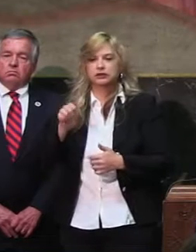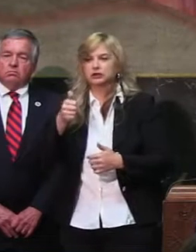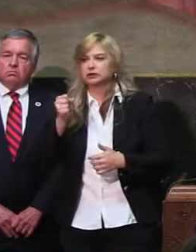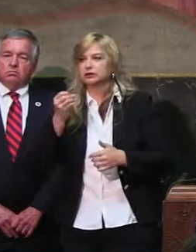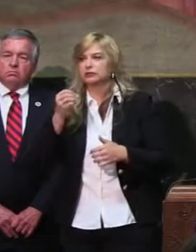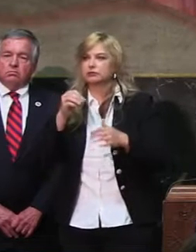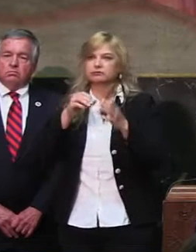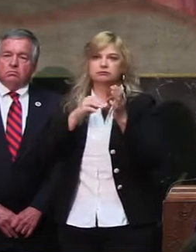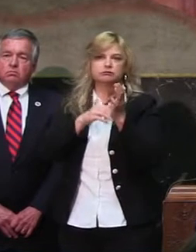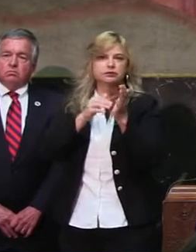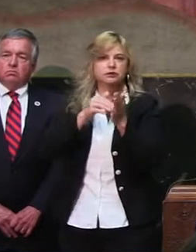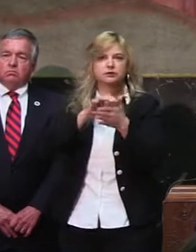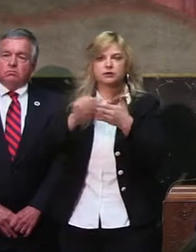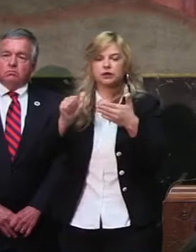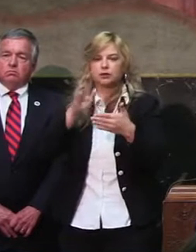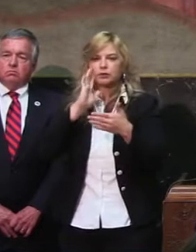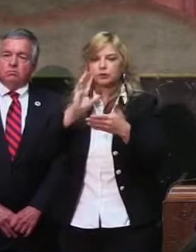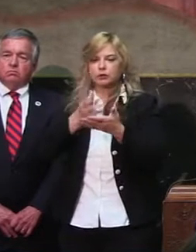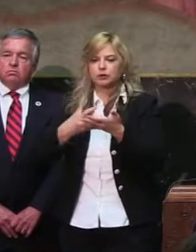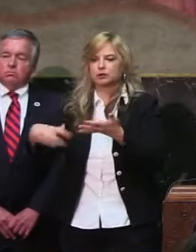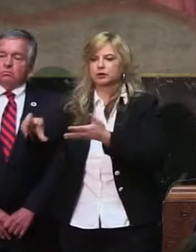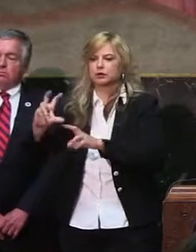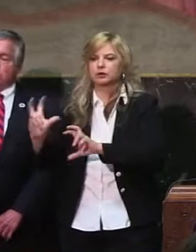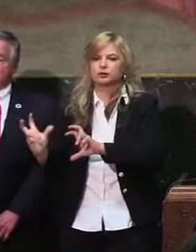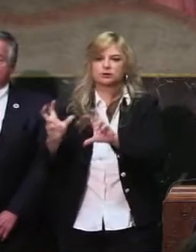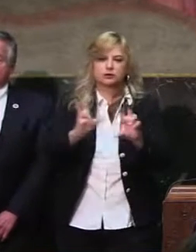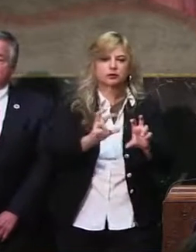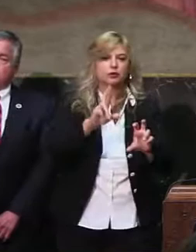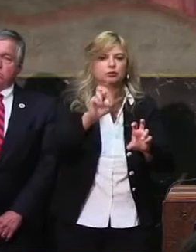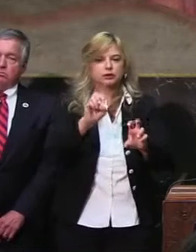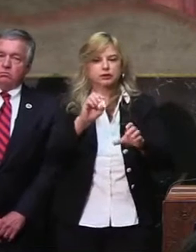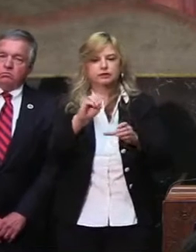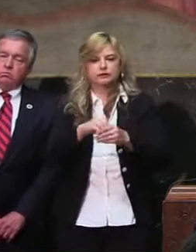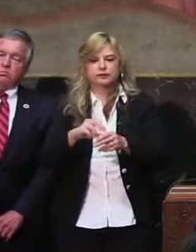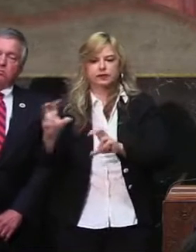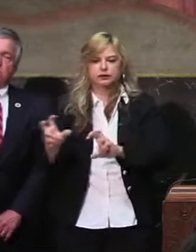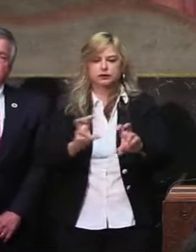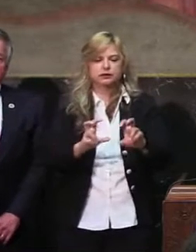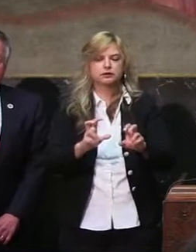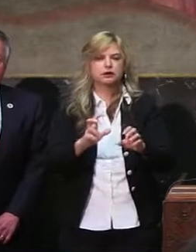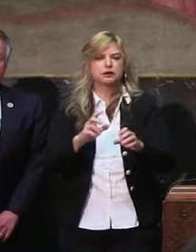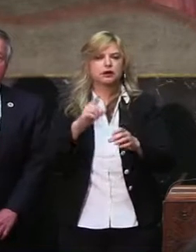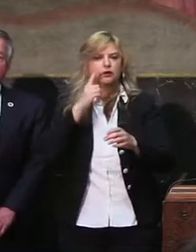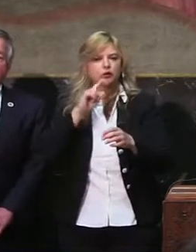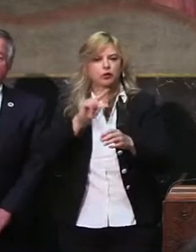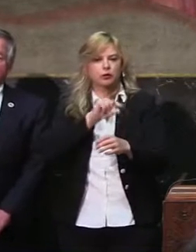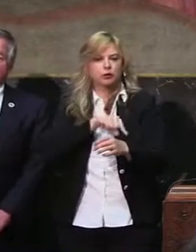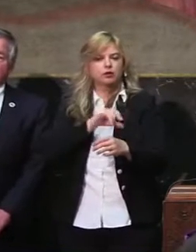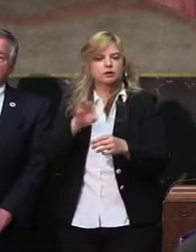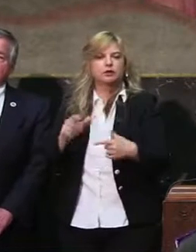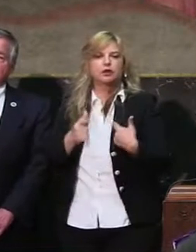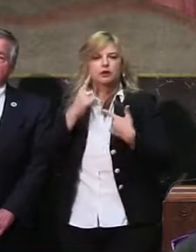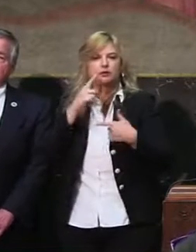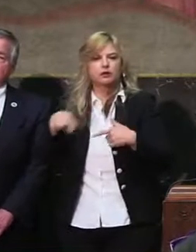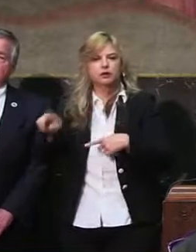that will be reinvested to make the quality of life of people of this state better all of our priorities every